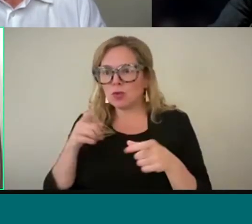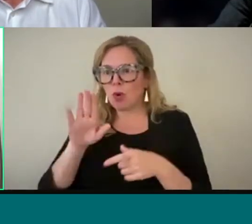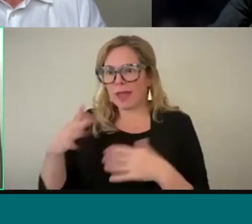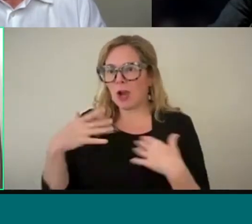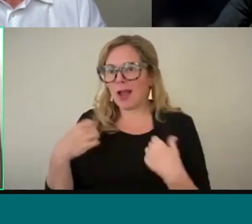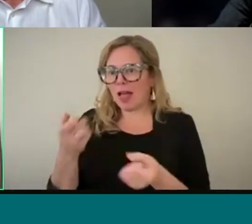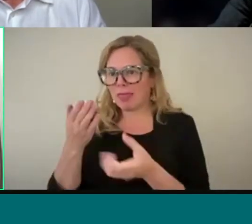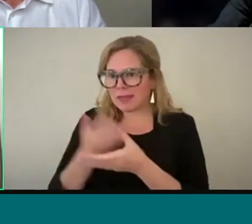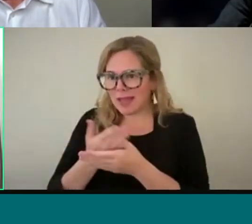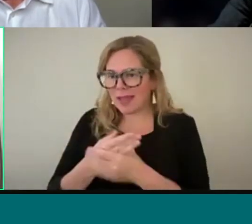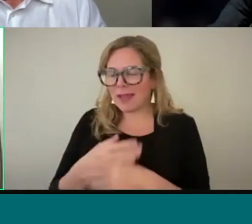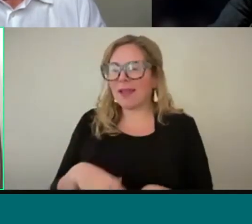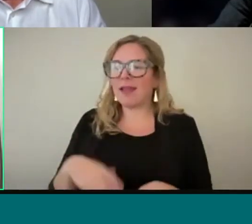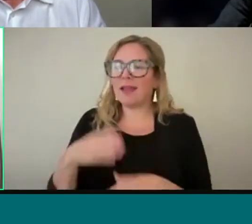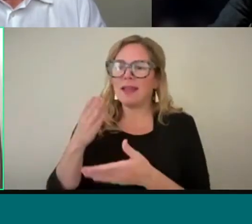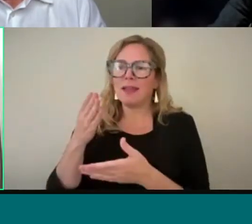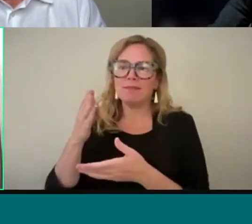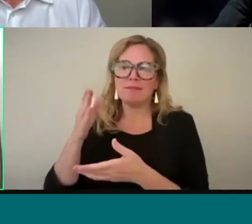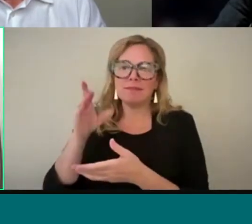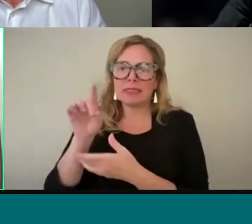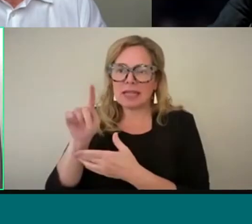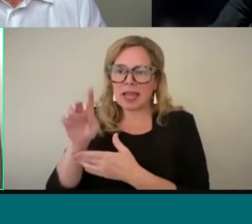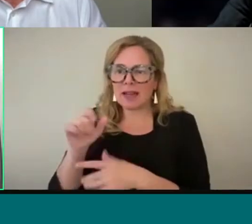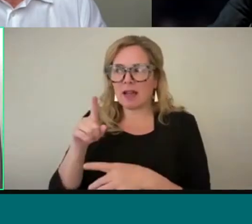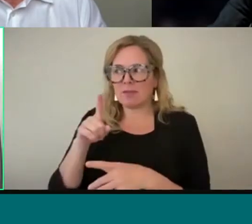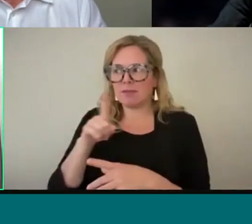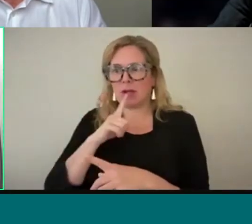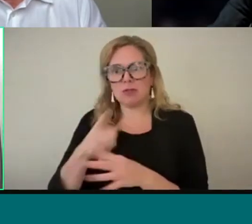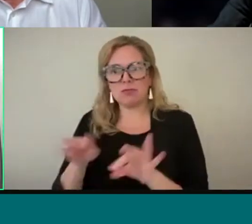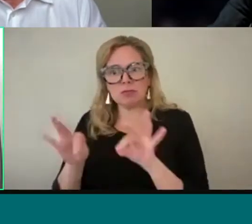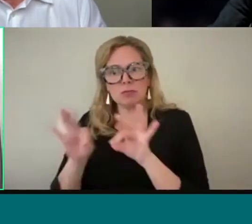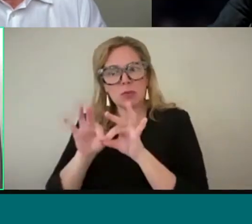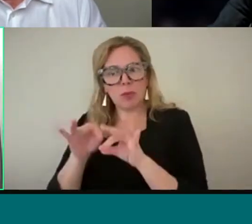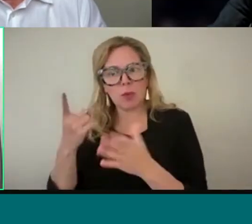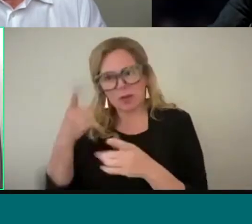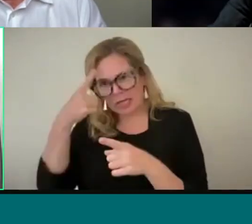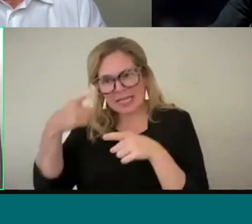in a privacy preserving manner. But we strive to enable that, and to put users at the center